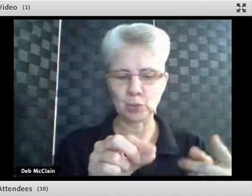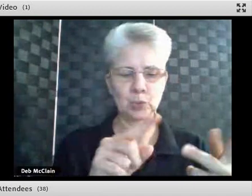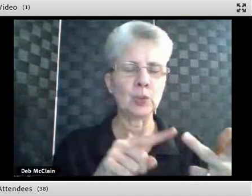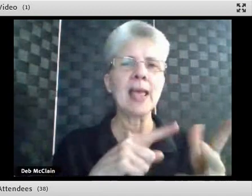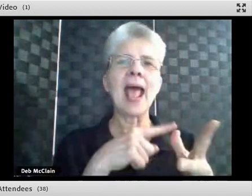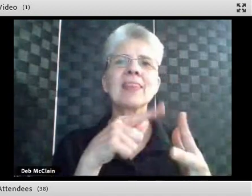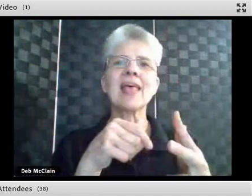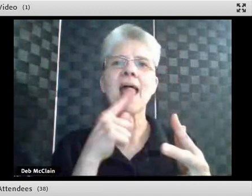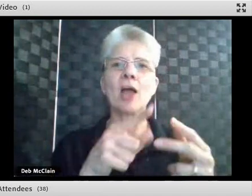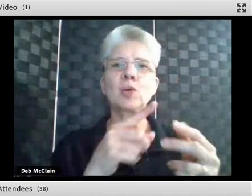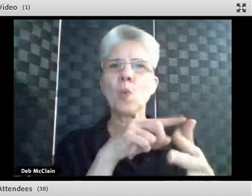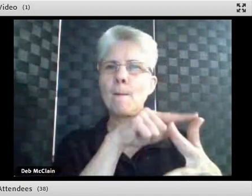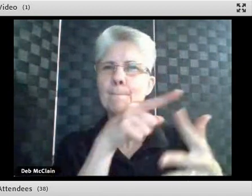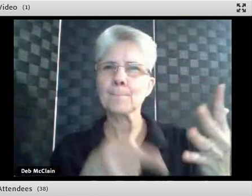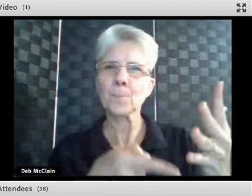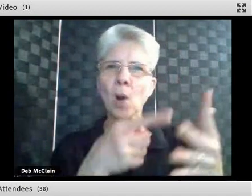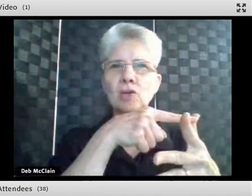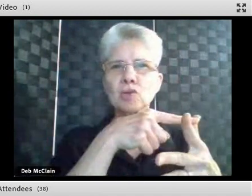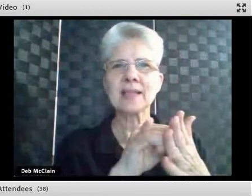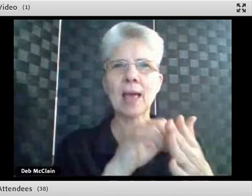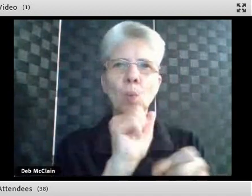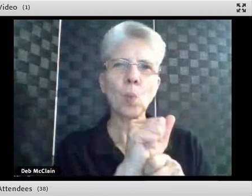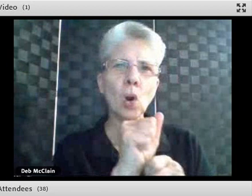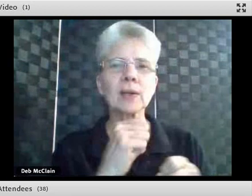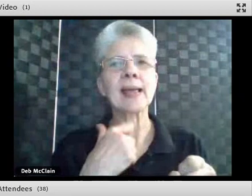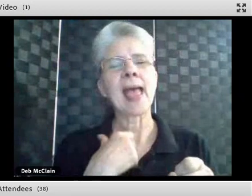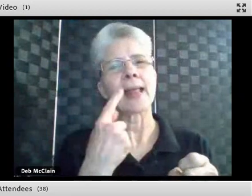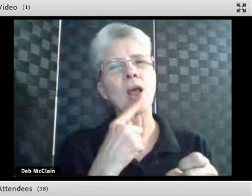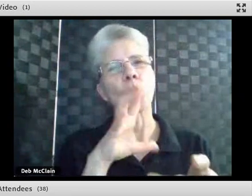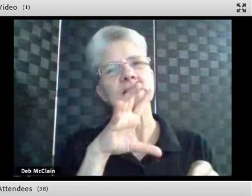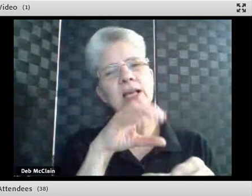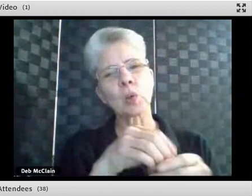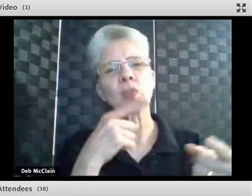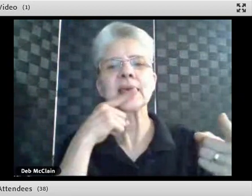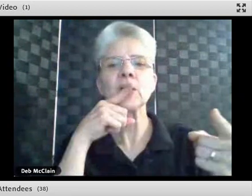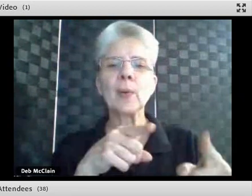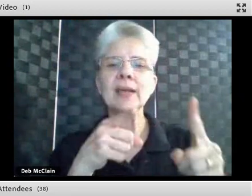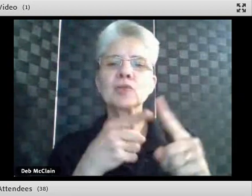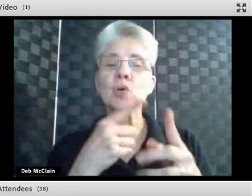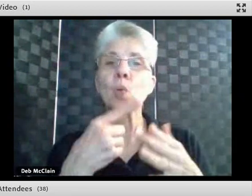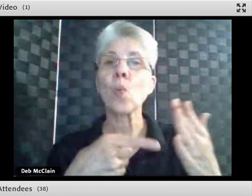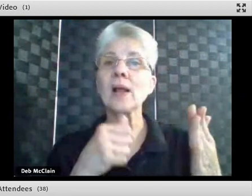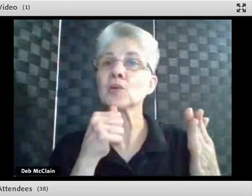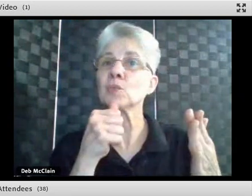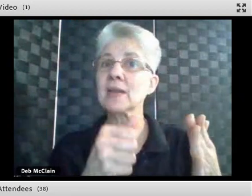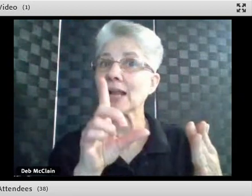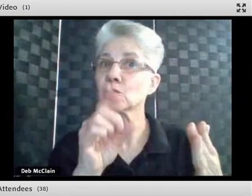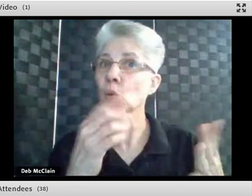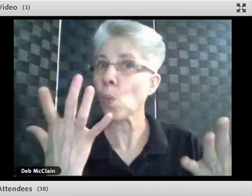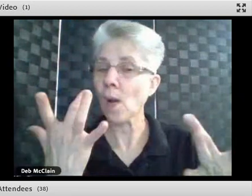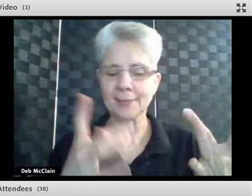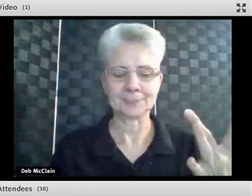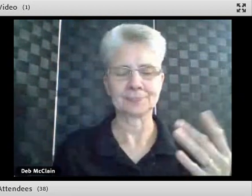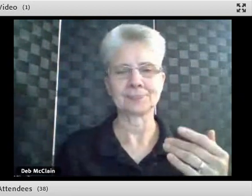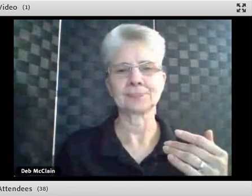and then how you're going to prioritize the work. And I always include the agreeing to what you're not going to do because --